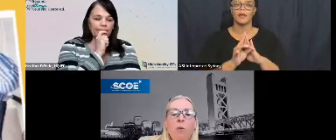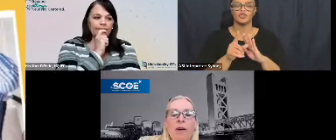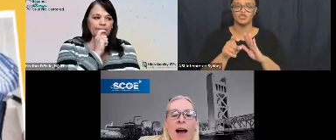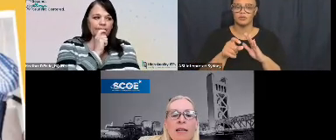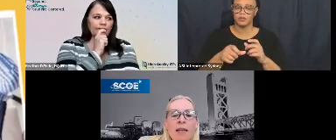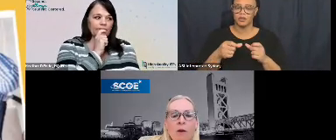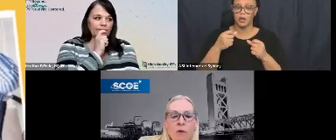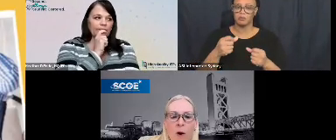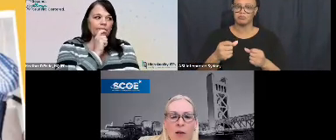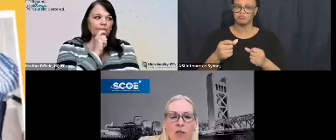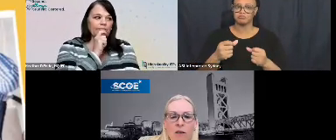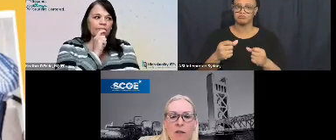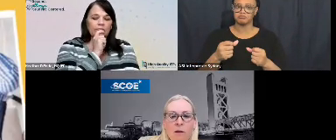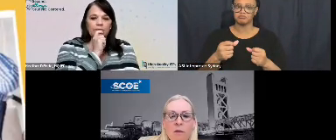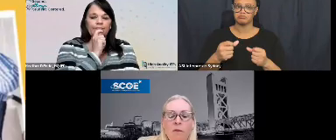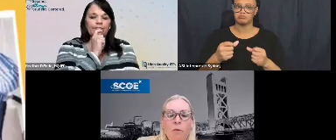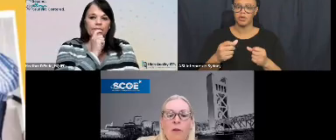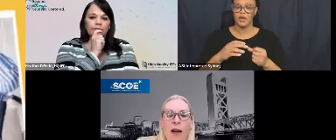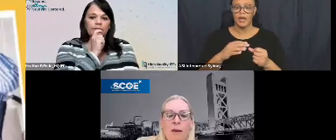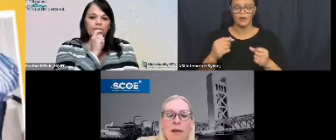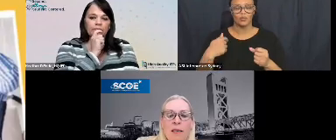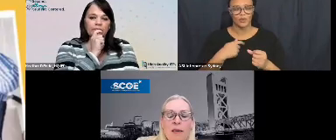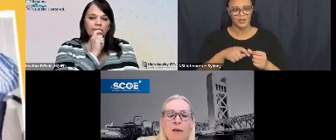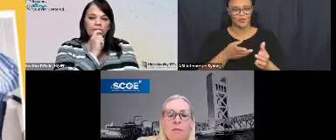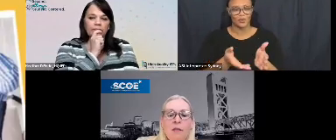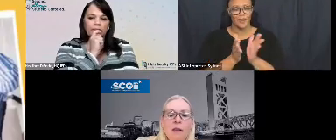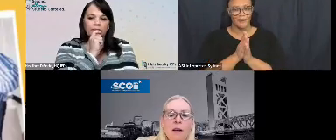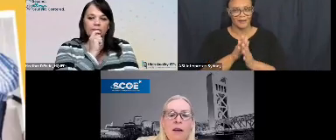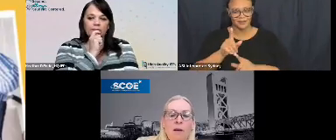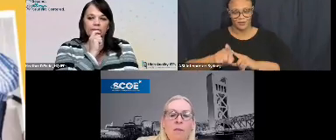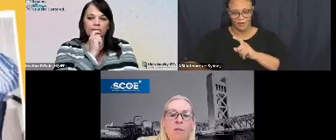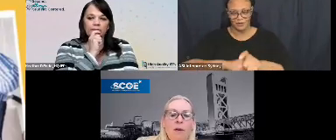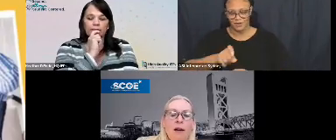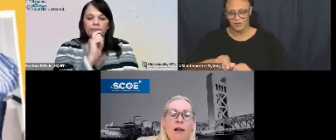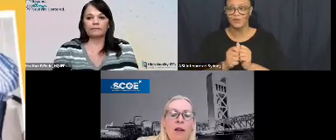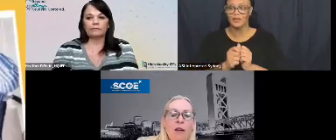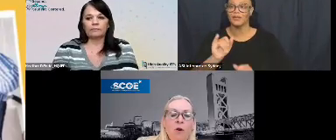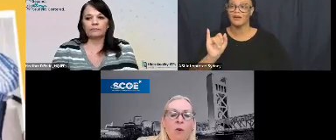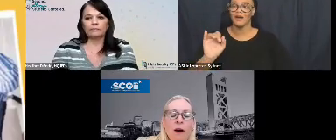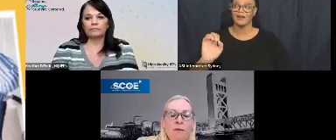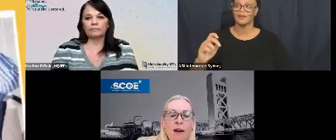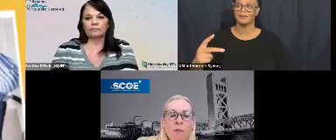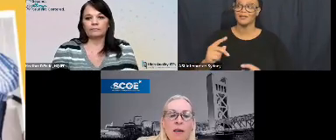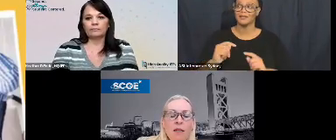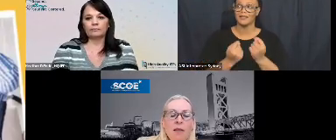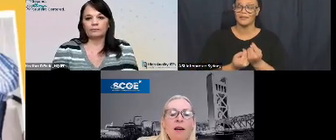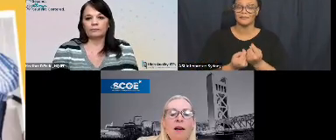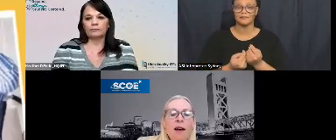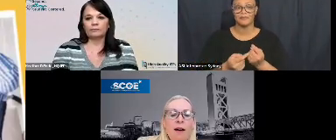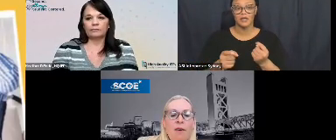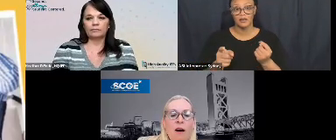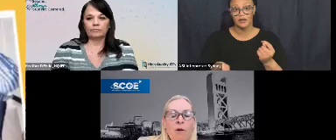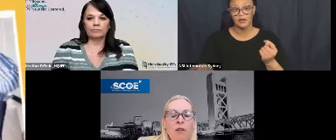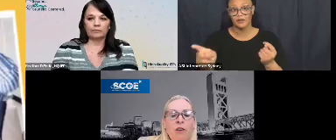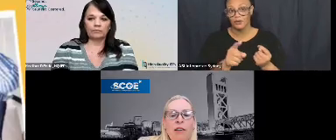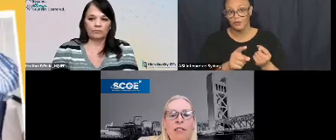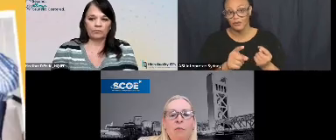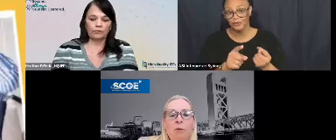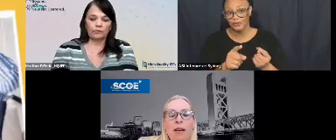that we were asking those questions with IEP teams um and that you as families have an opportunity to